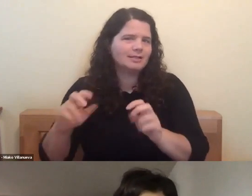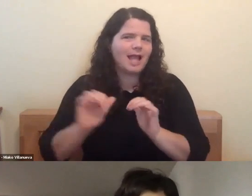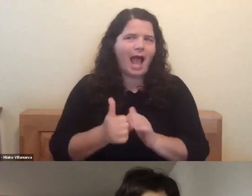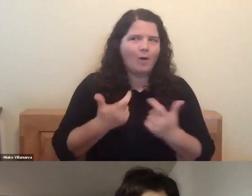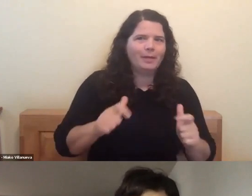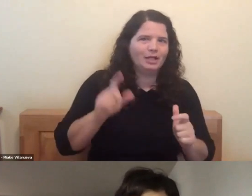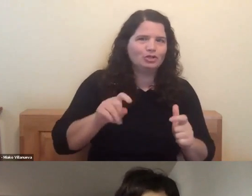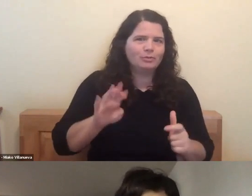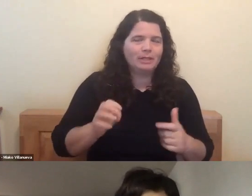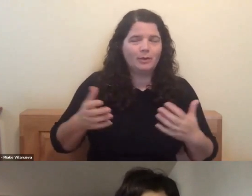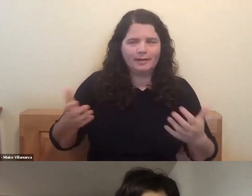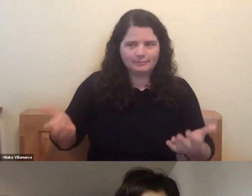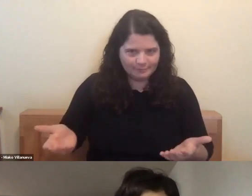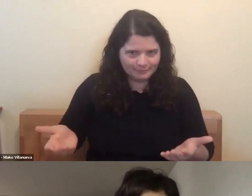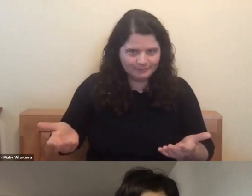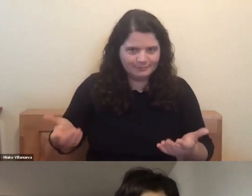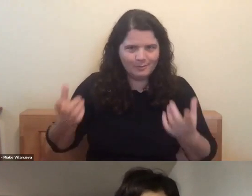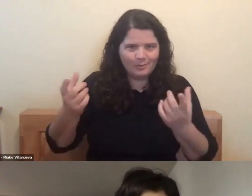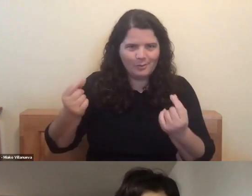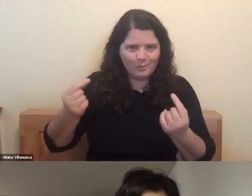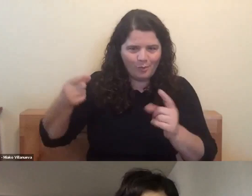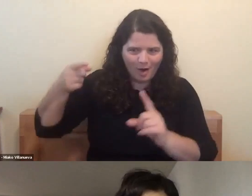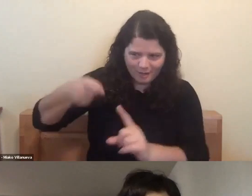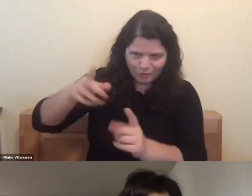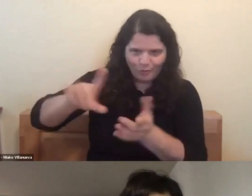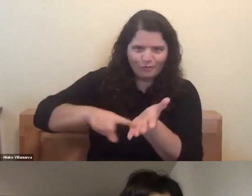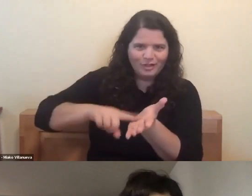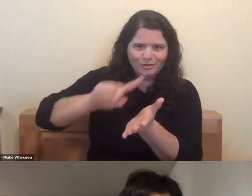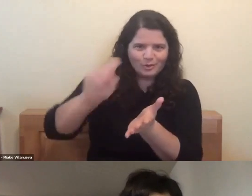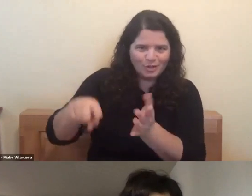on you know the subject there is the research question then usually they just want a number of